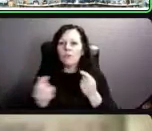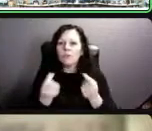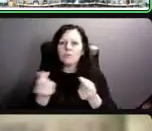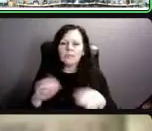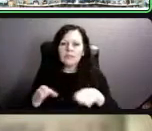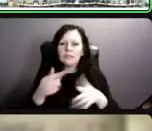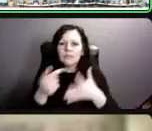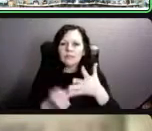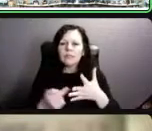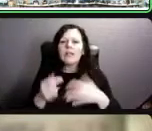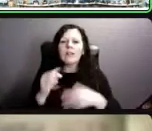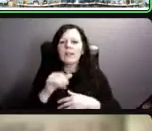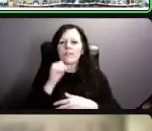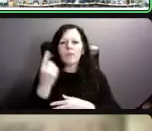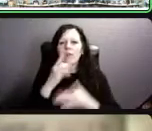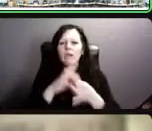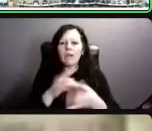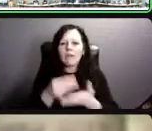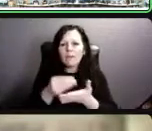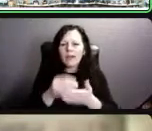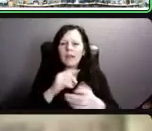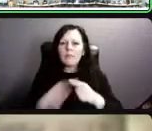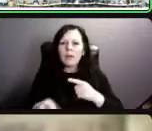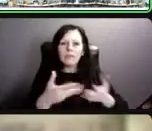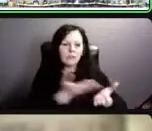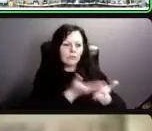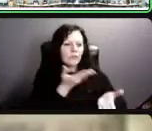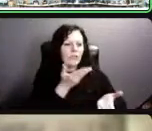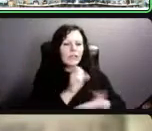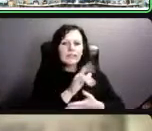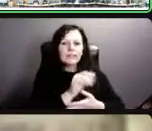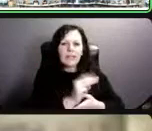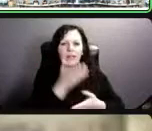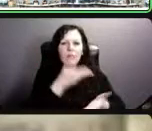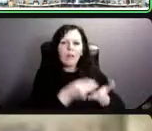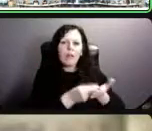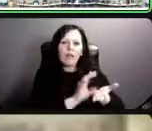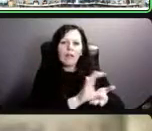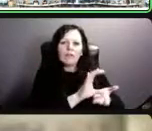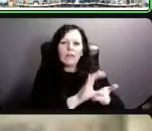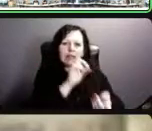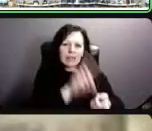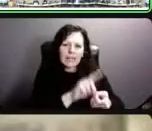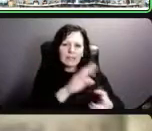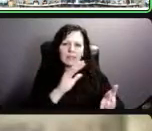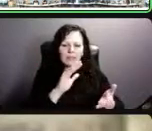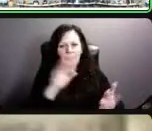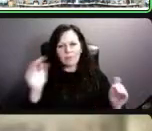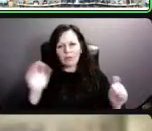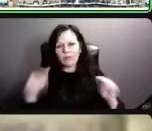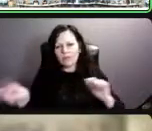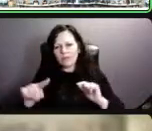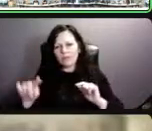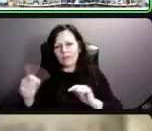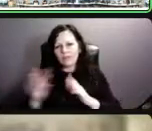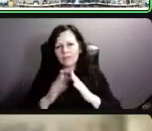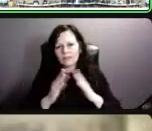NOTABLY FEWER EXPENSES THAN PURE CITIES. AND WHILE GOVERNMENT